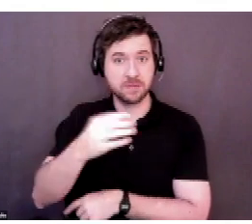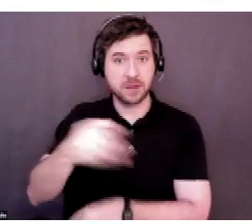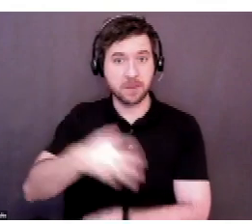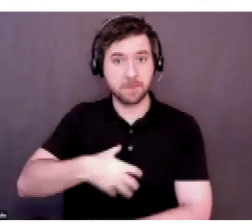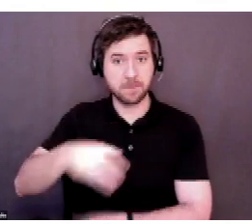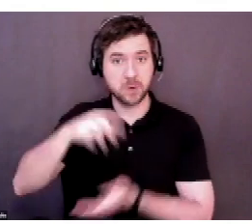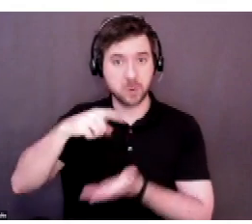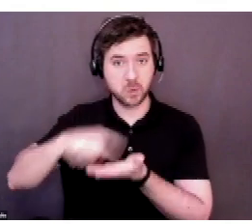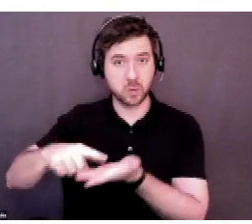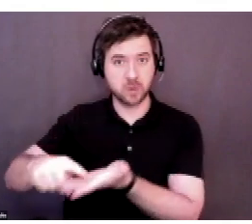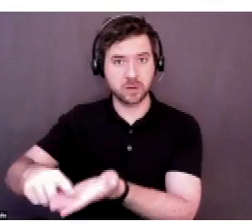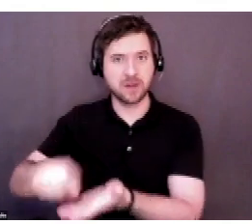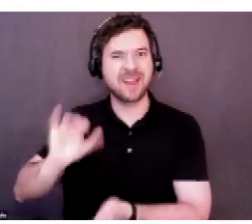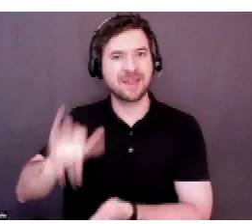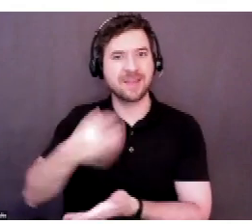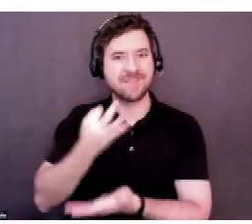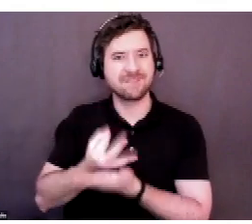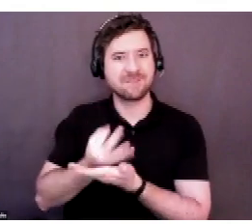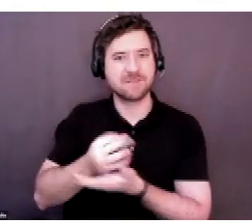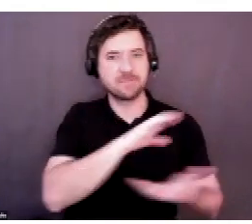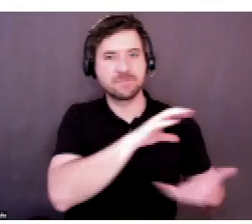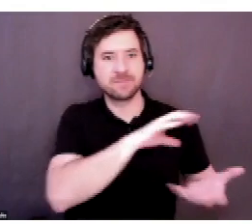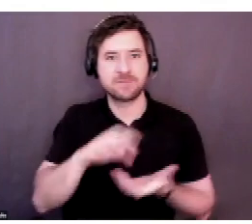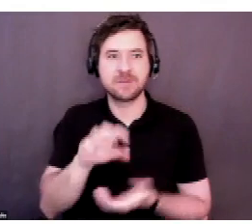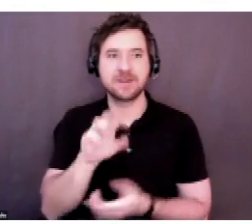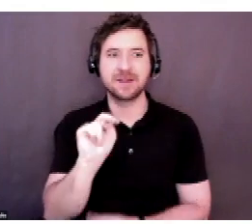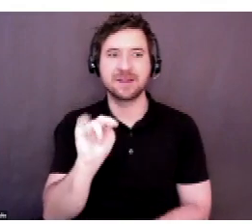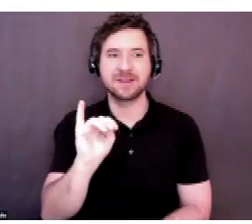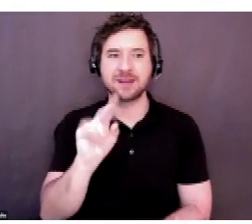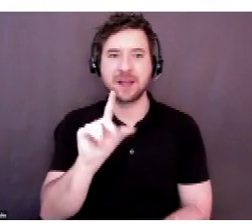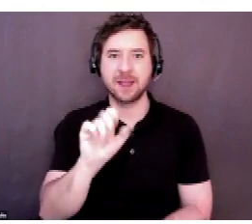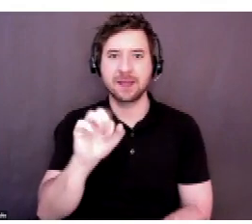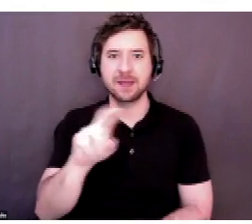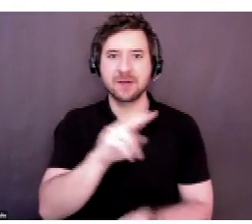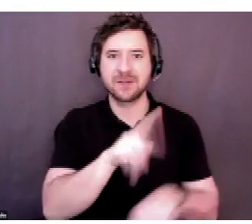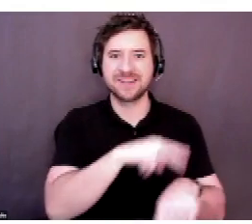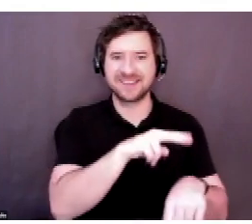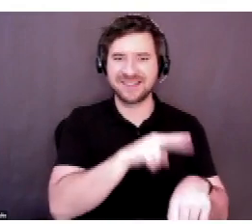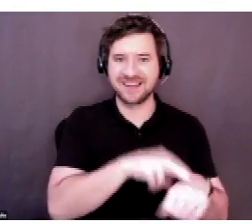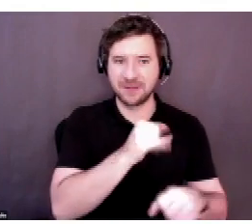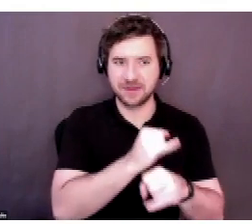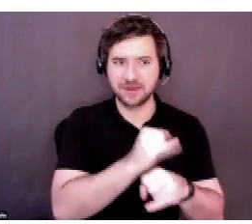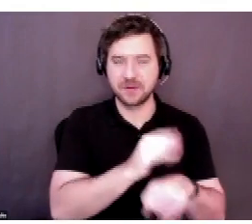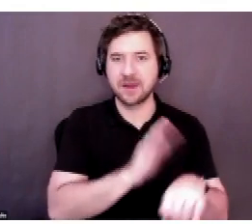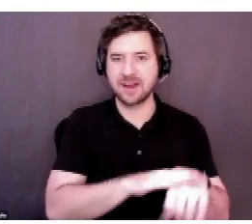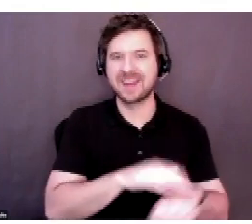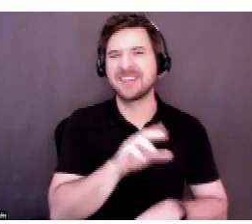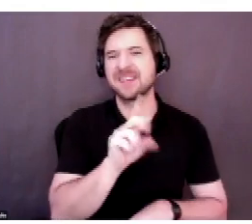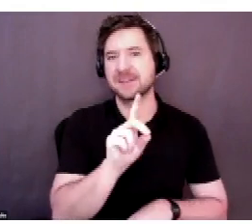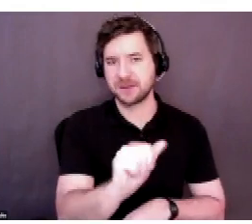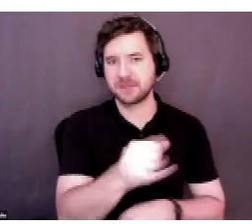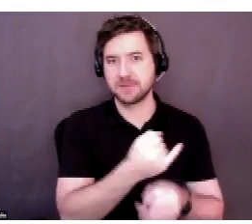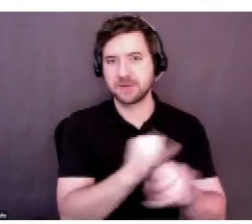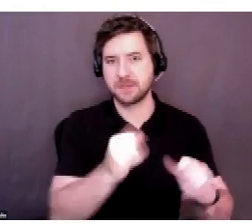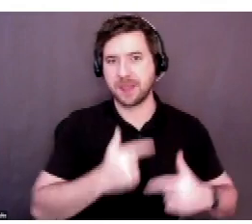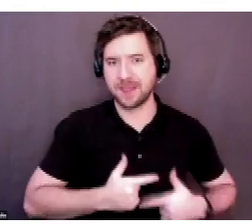is funded by NIDILRR the National Institute on Disability, Independent Living and Rehabilitation Research,